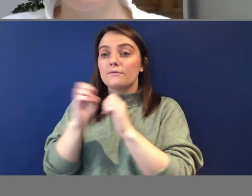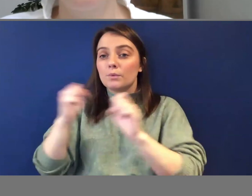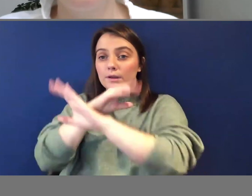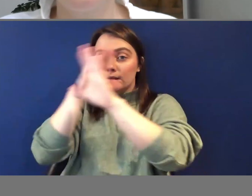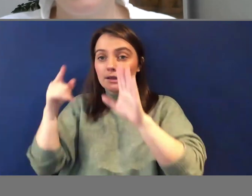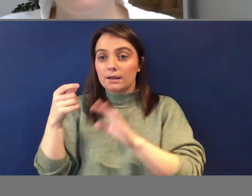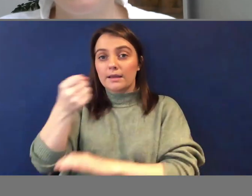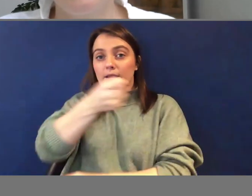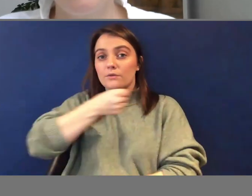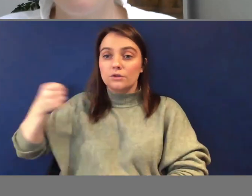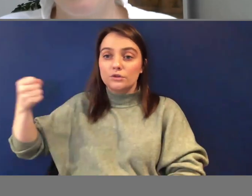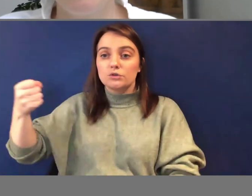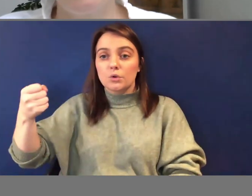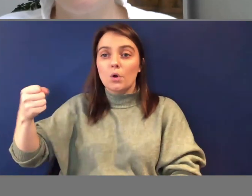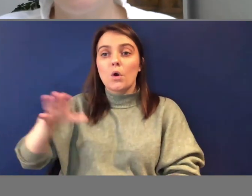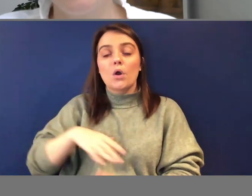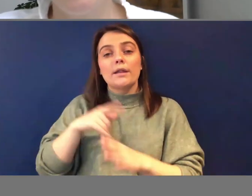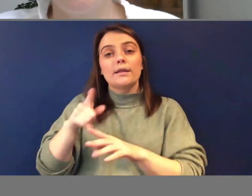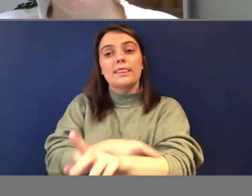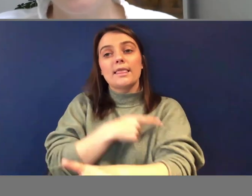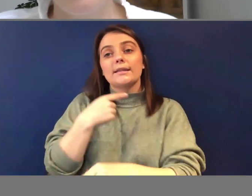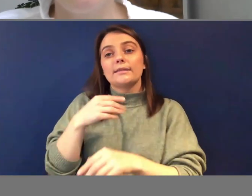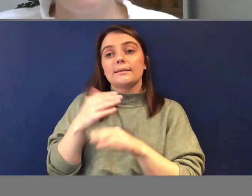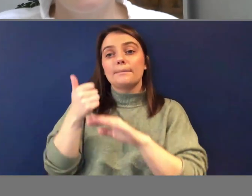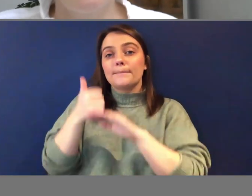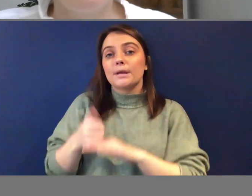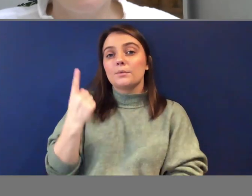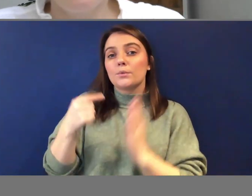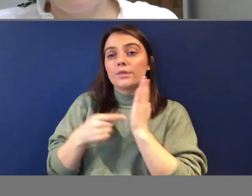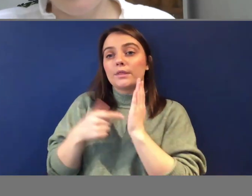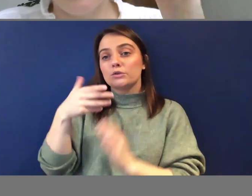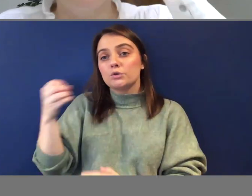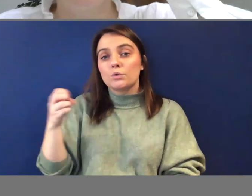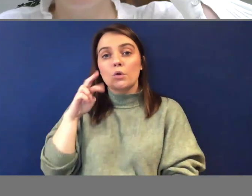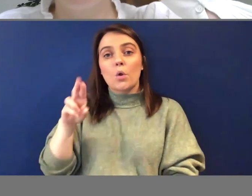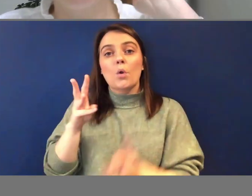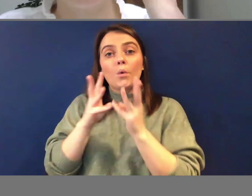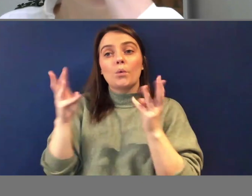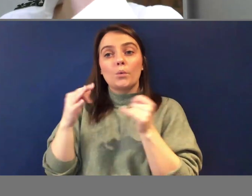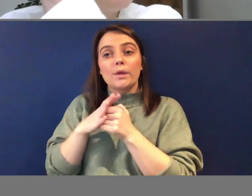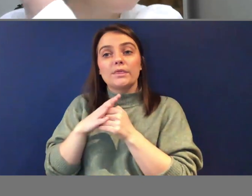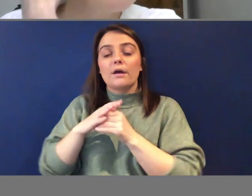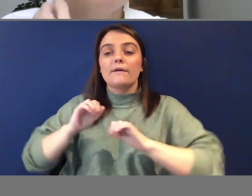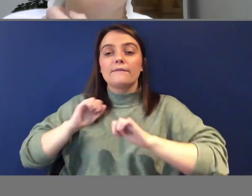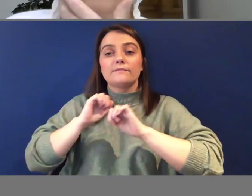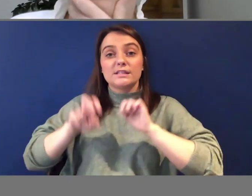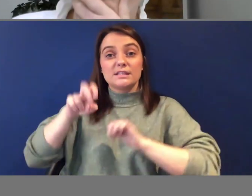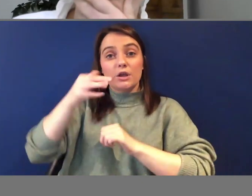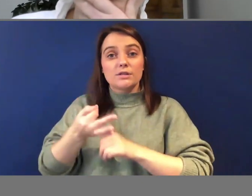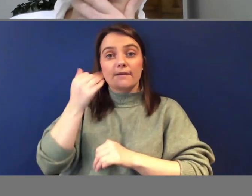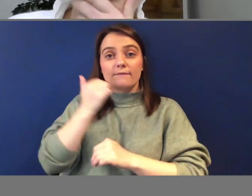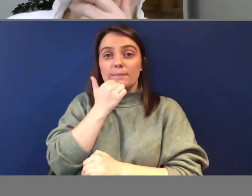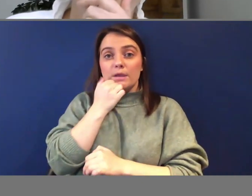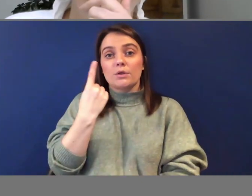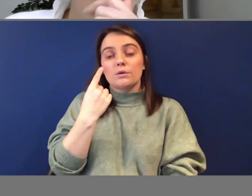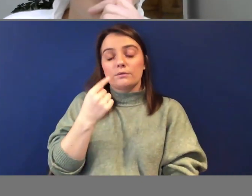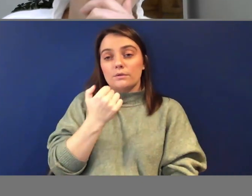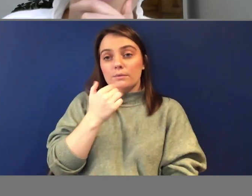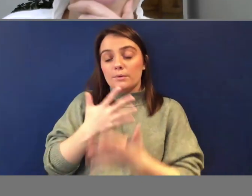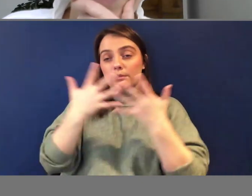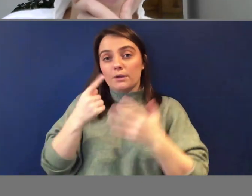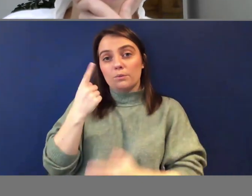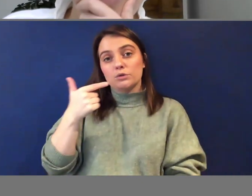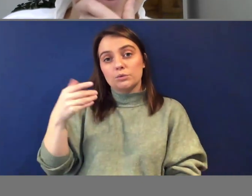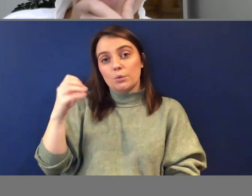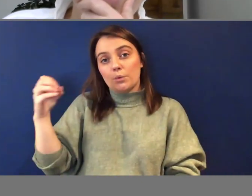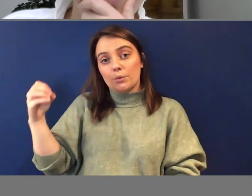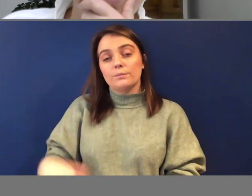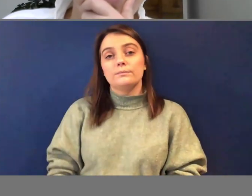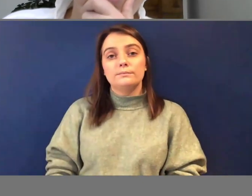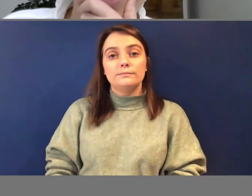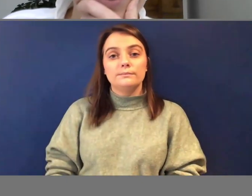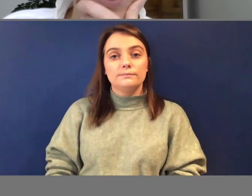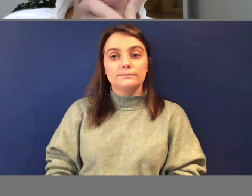swing and the length is a minimum of 1,200 or the width of the stairs if that is greater then the